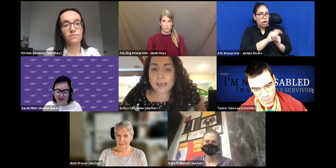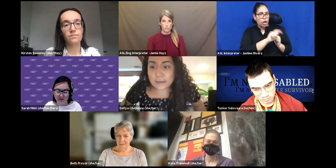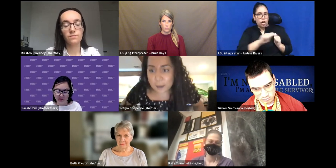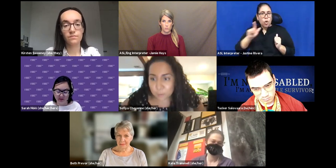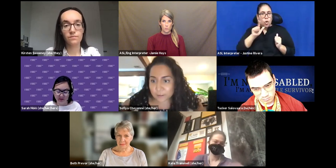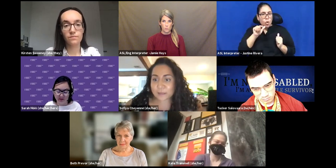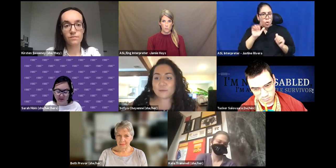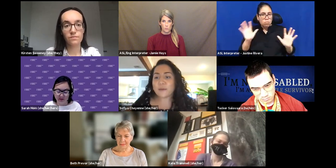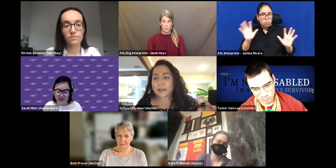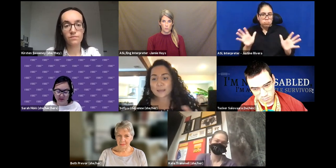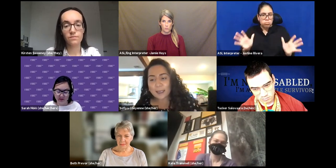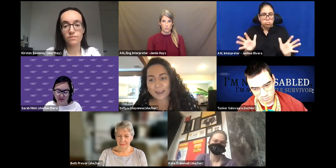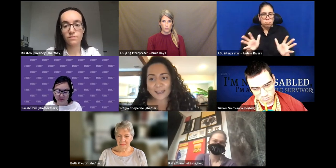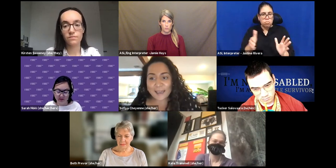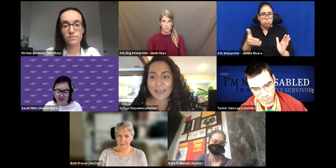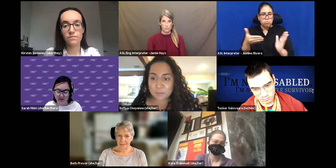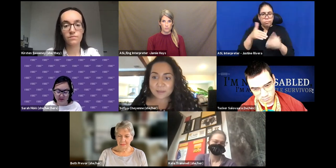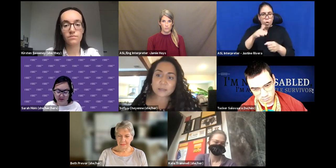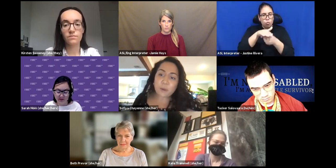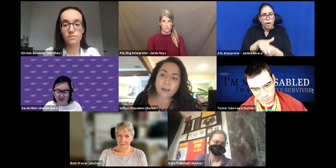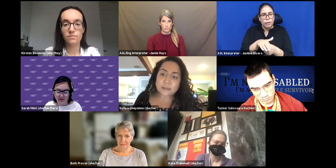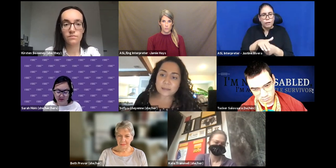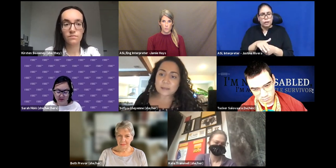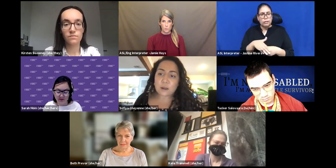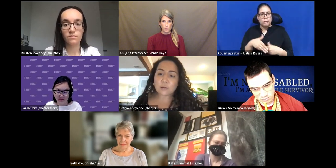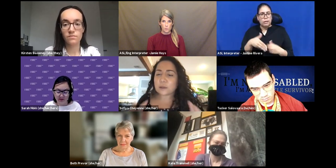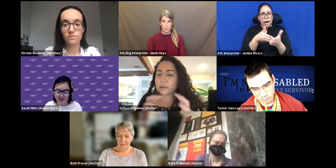anti-oppressive, anti-ableist practices, you know? So it's